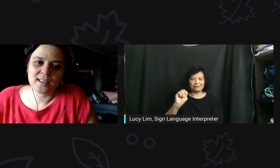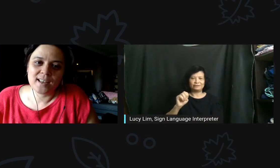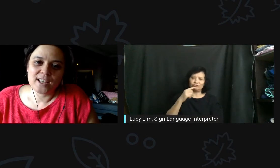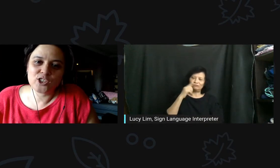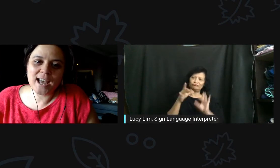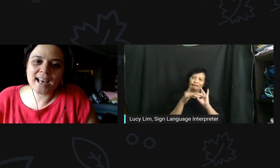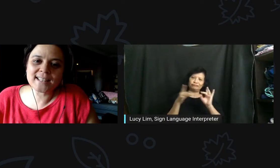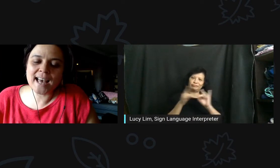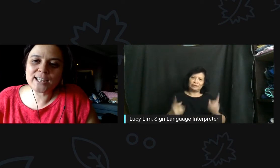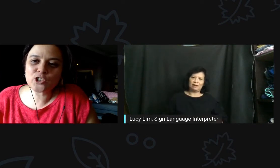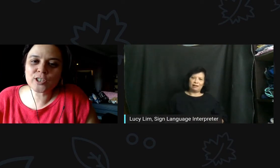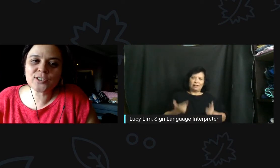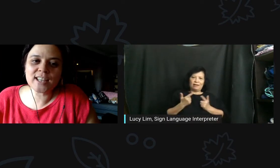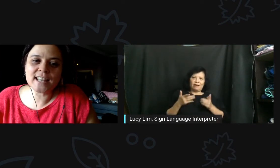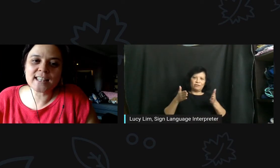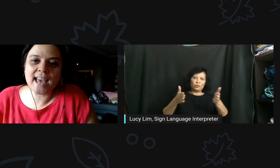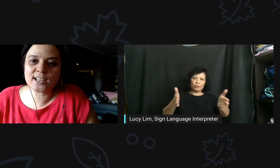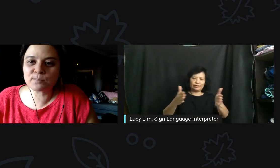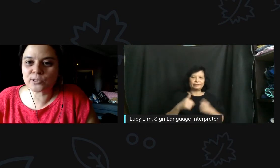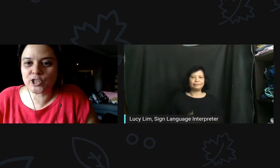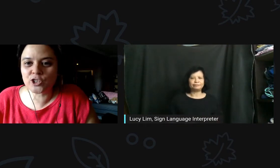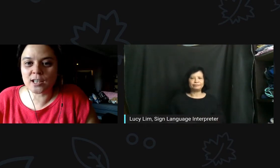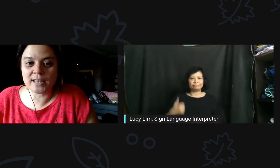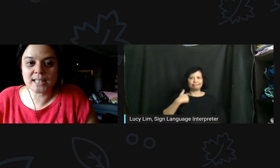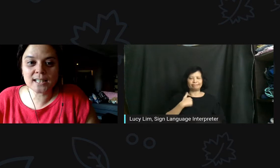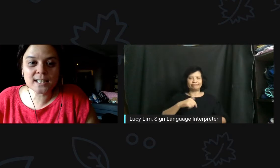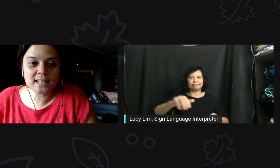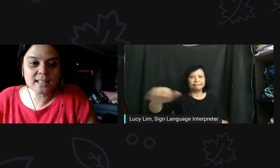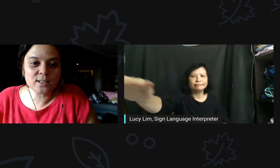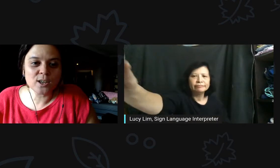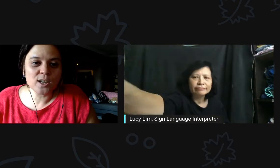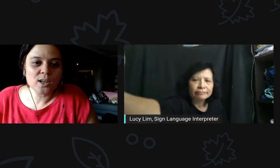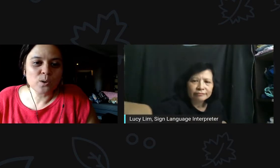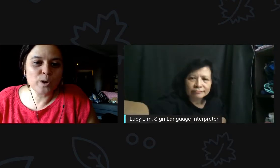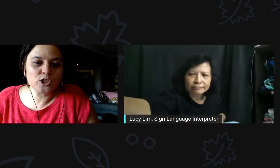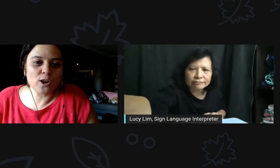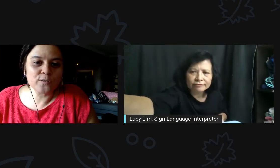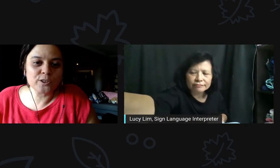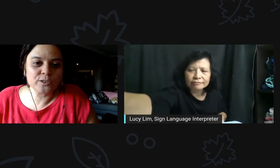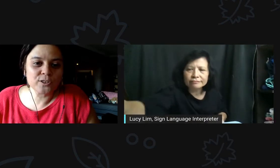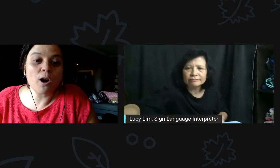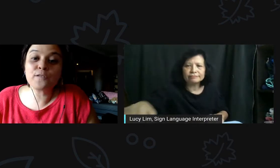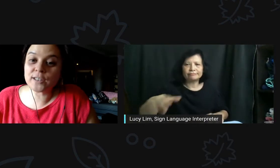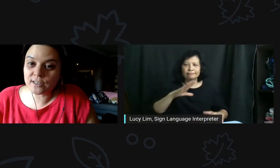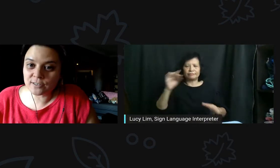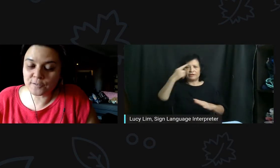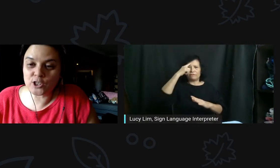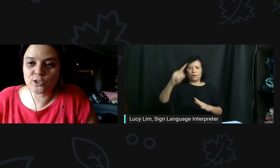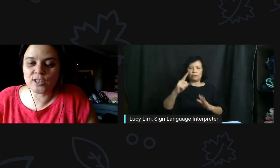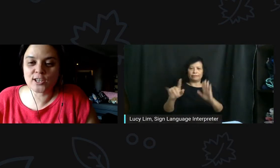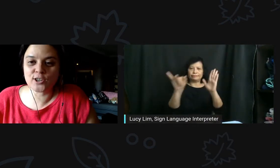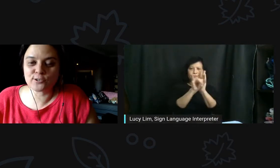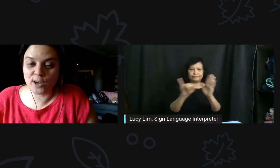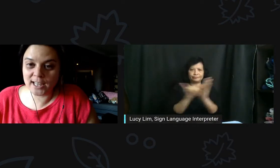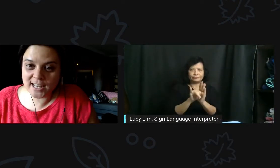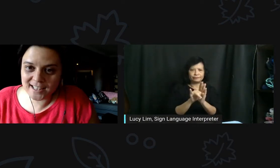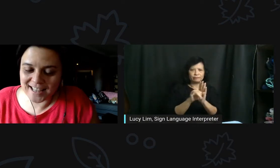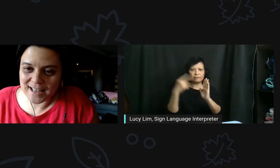She has an interest in the exploration of identity which often features in her writing